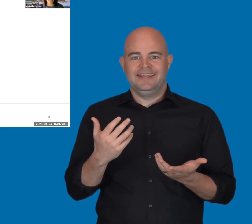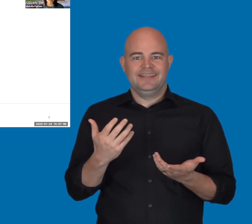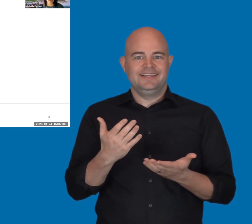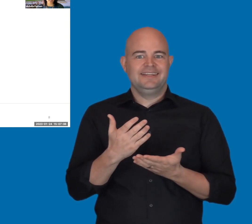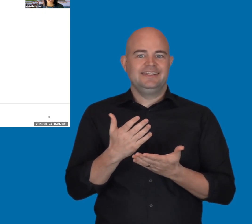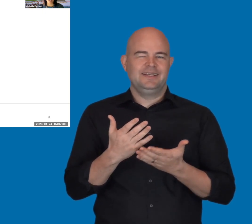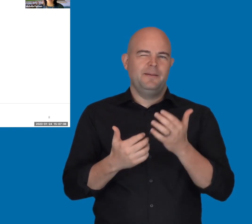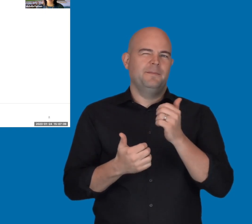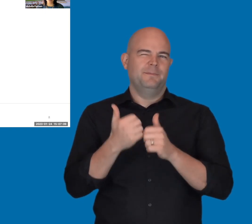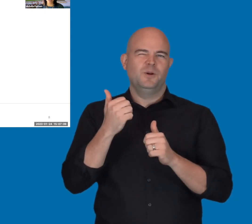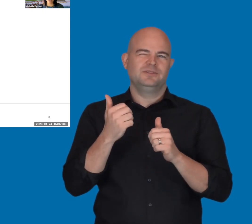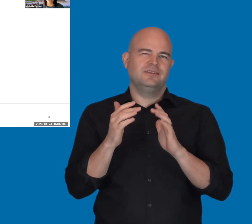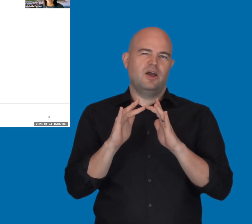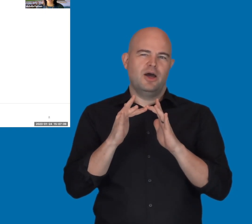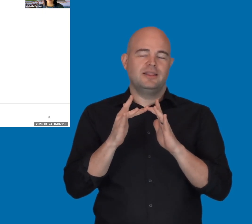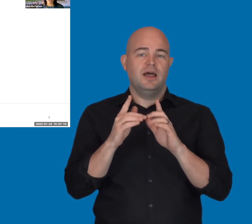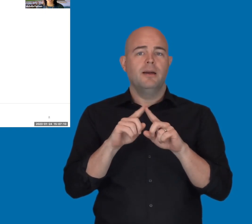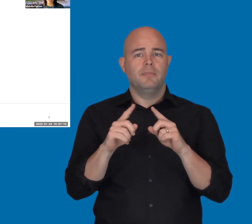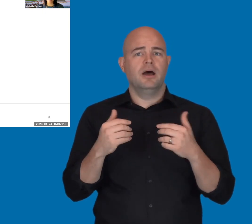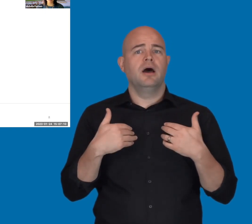wanted to take the opportunity.